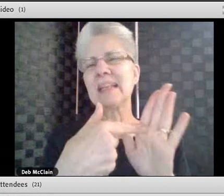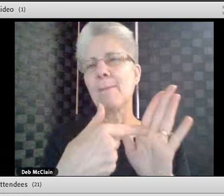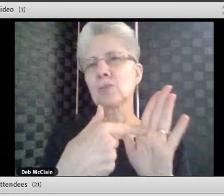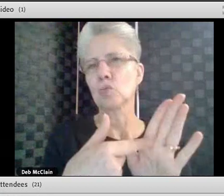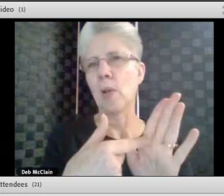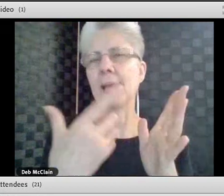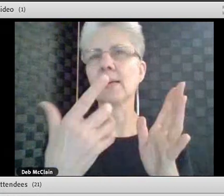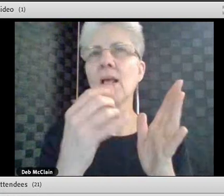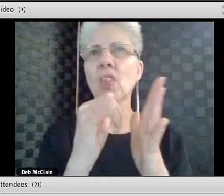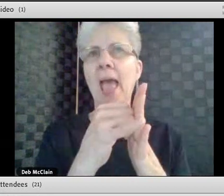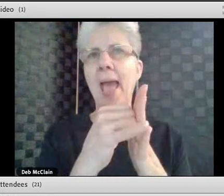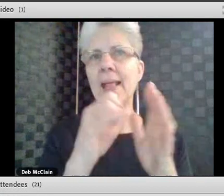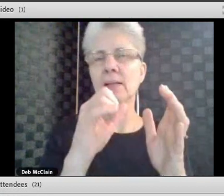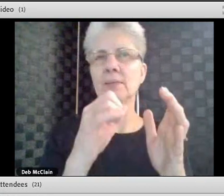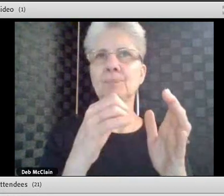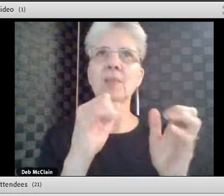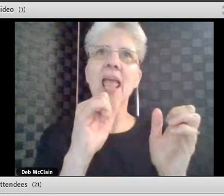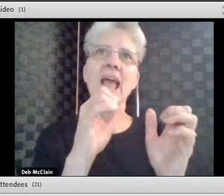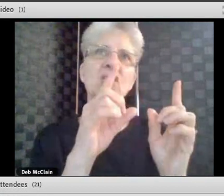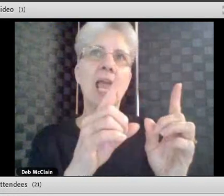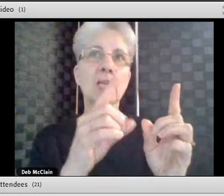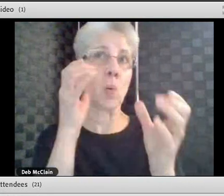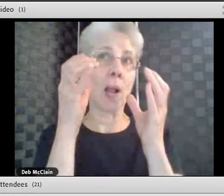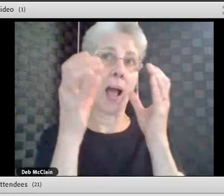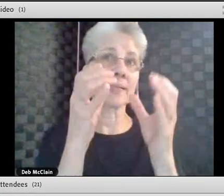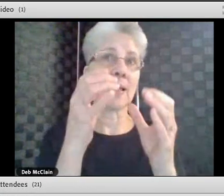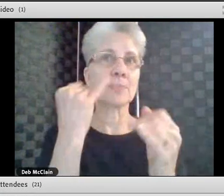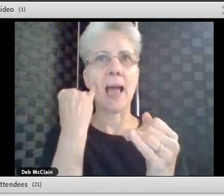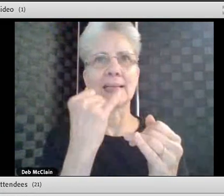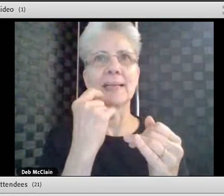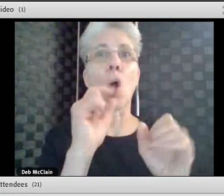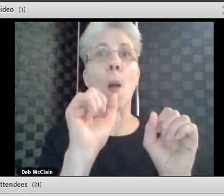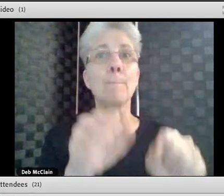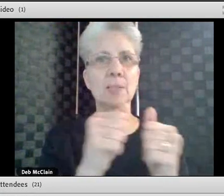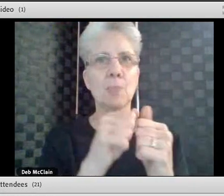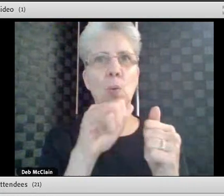and also, you can demonstrate that educational concepts